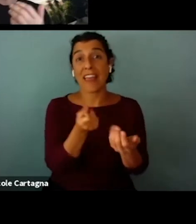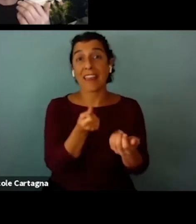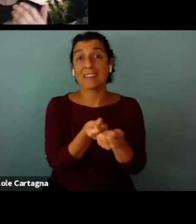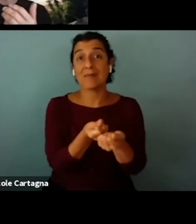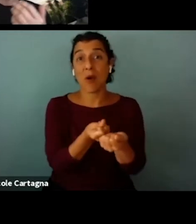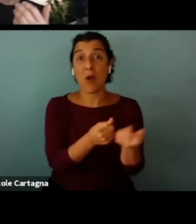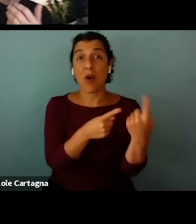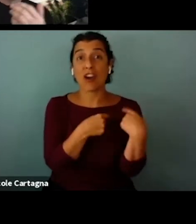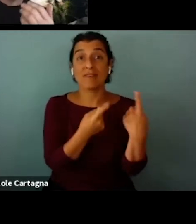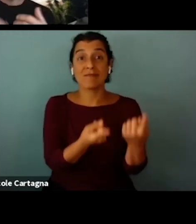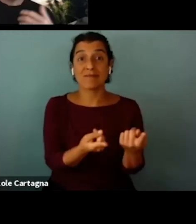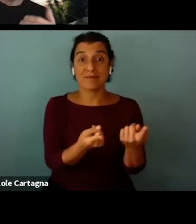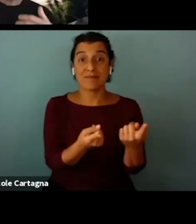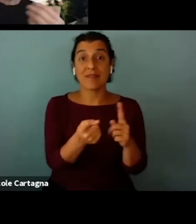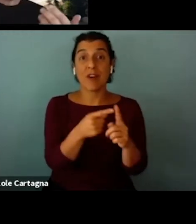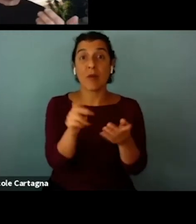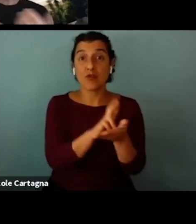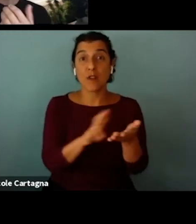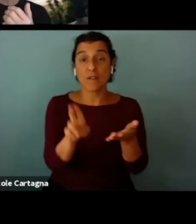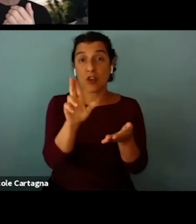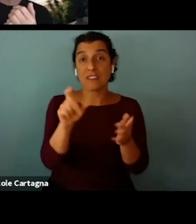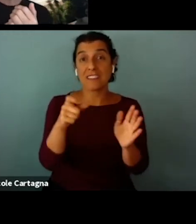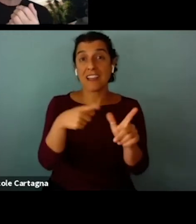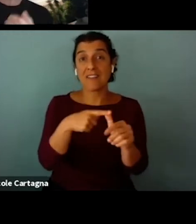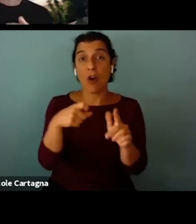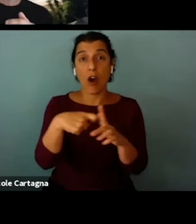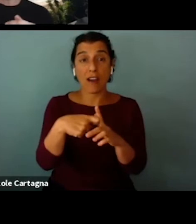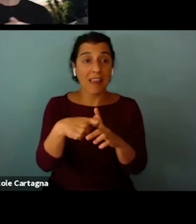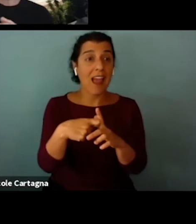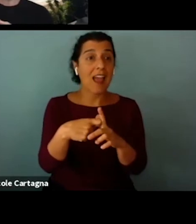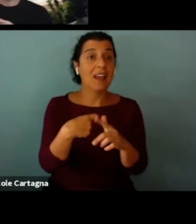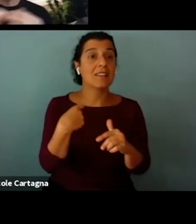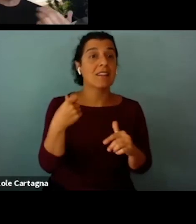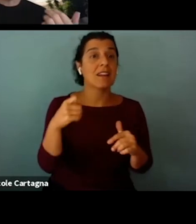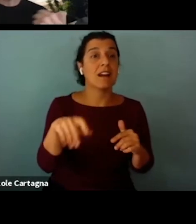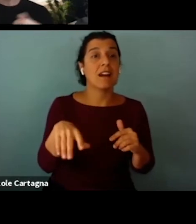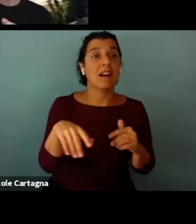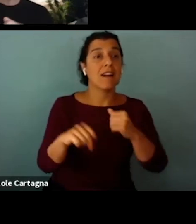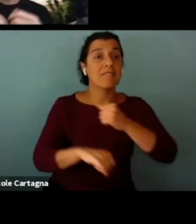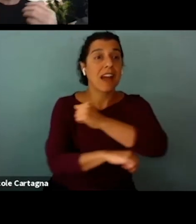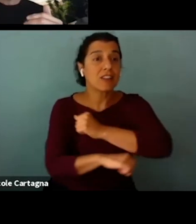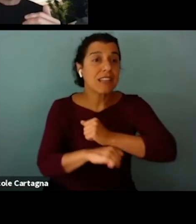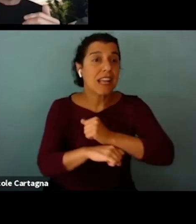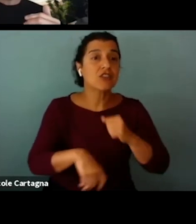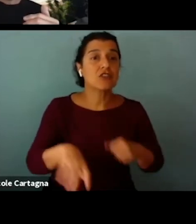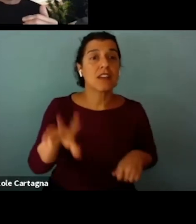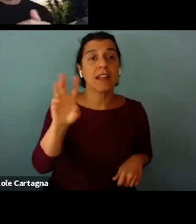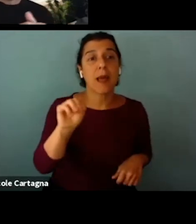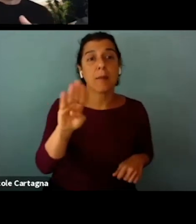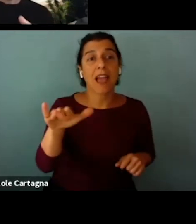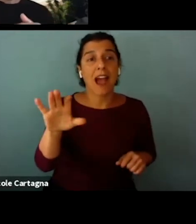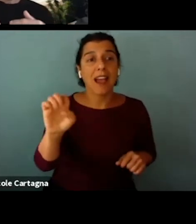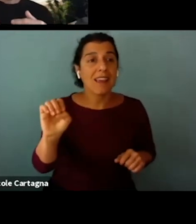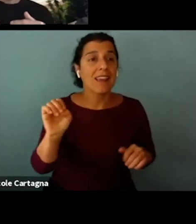the university of auckland the lee cashing foundation the mbie and so forth and it's a